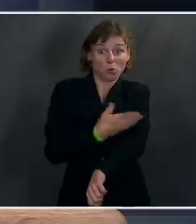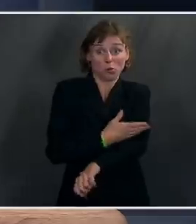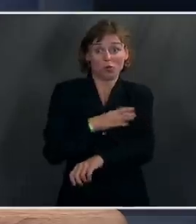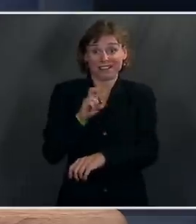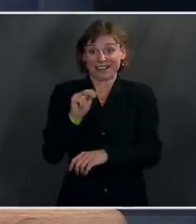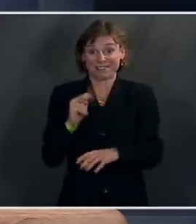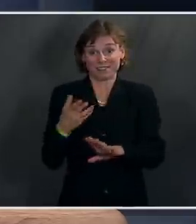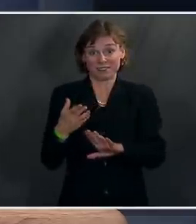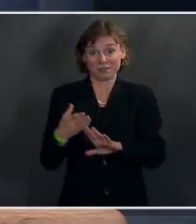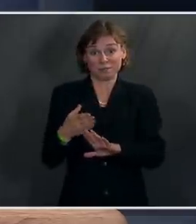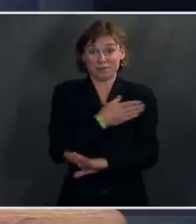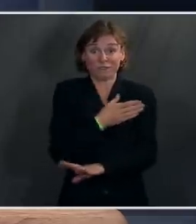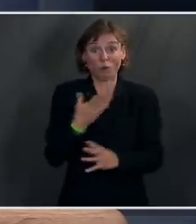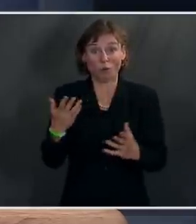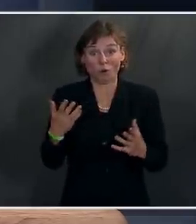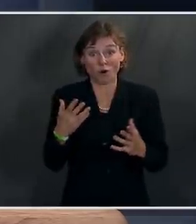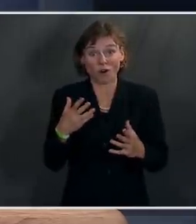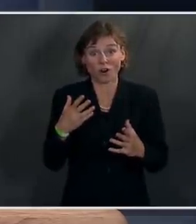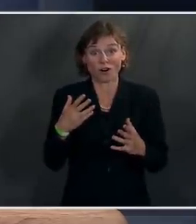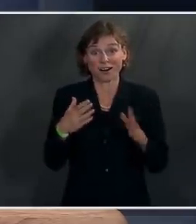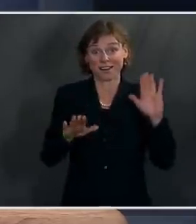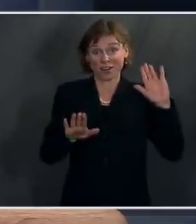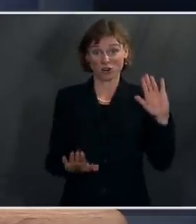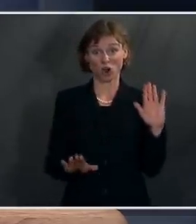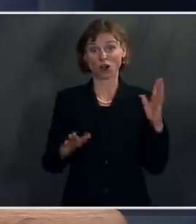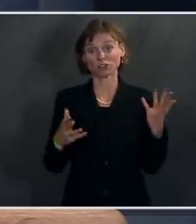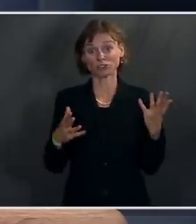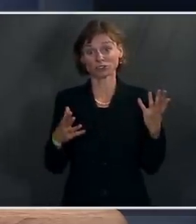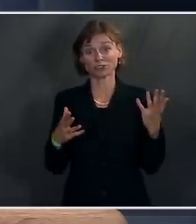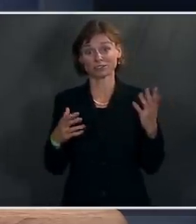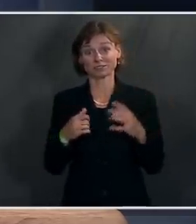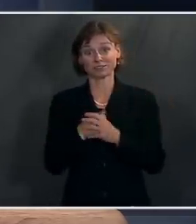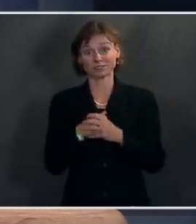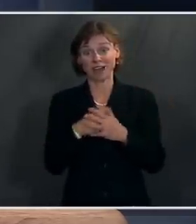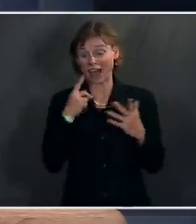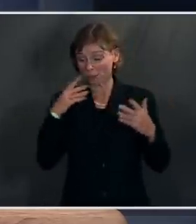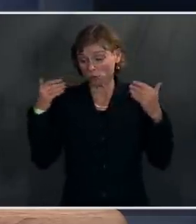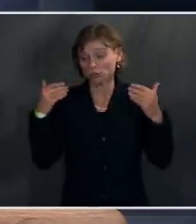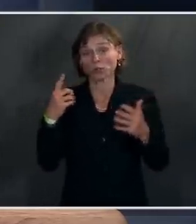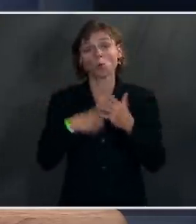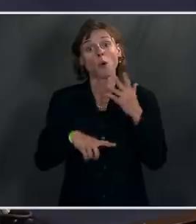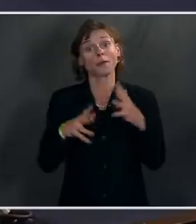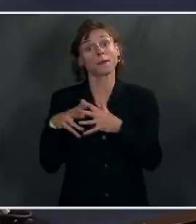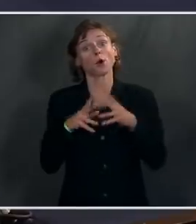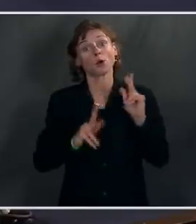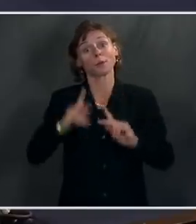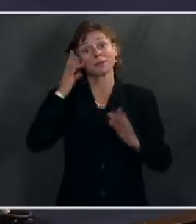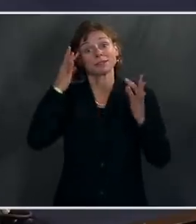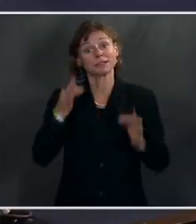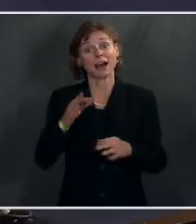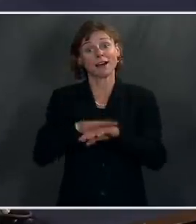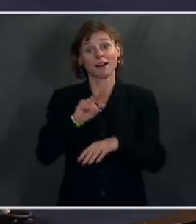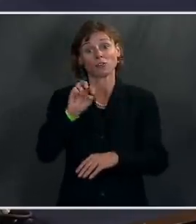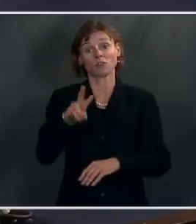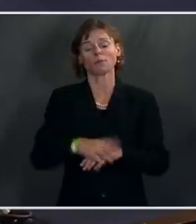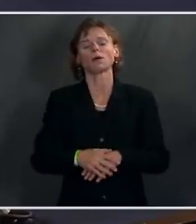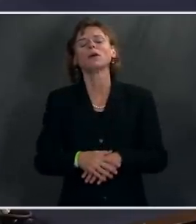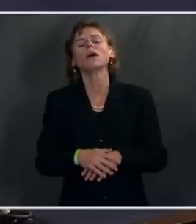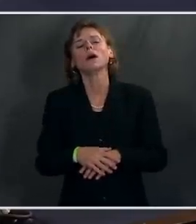and delivering on what the American people decided on in November. The Press: I just want to move on to immigration reform. Some reform advocates have criticized these actions